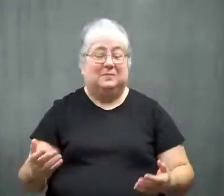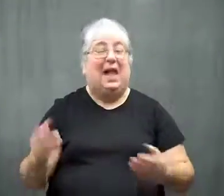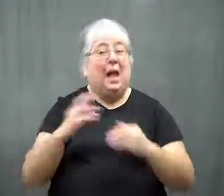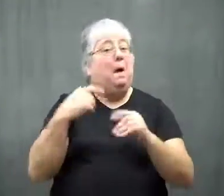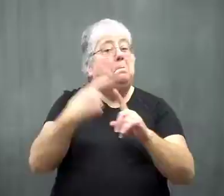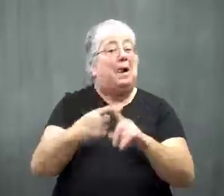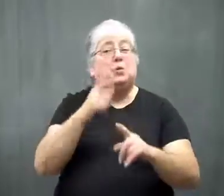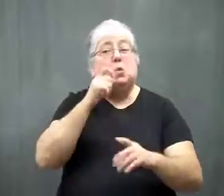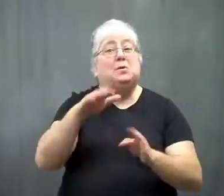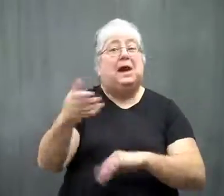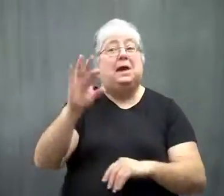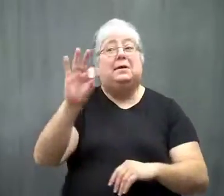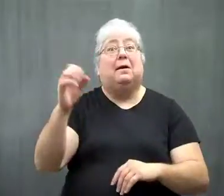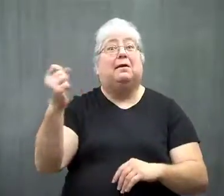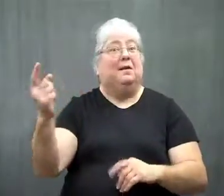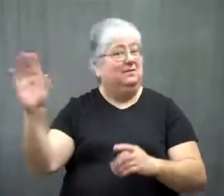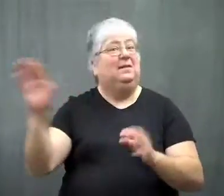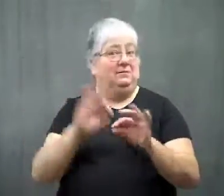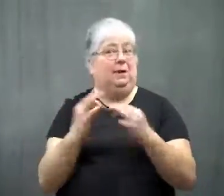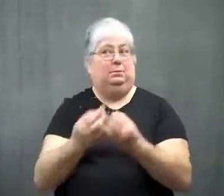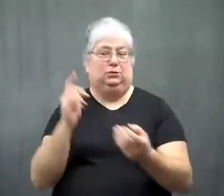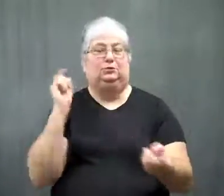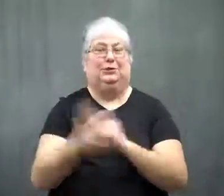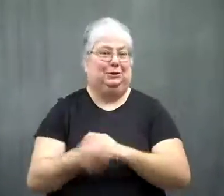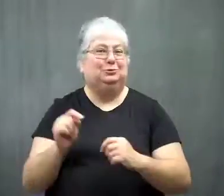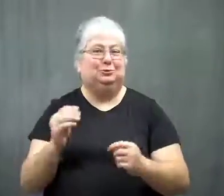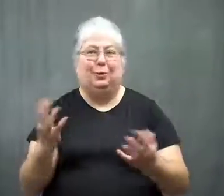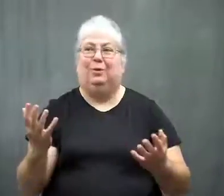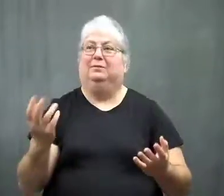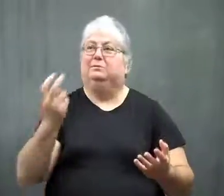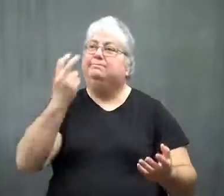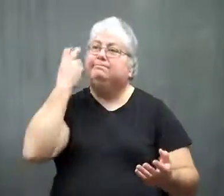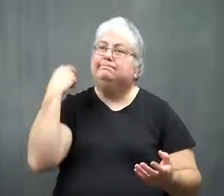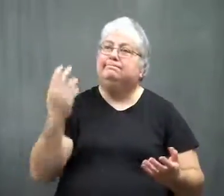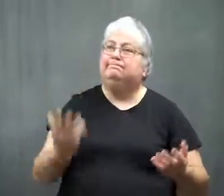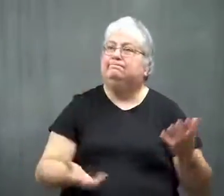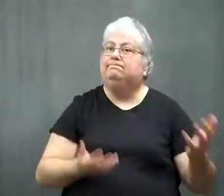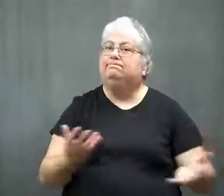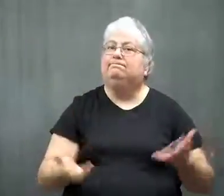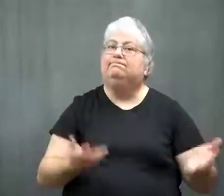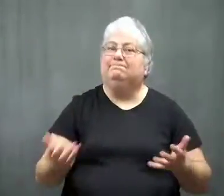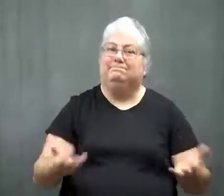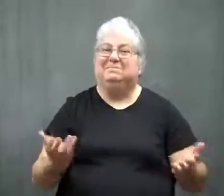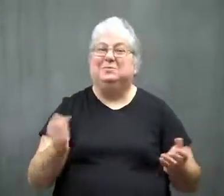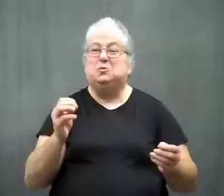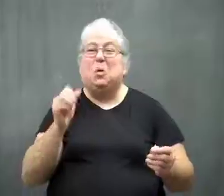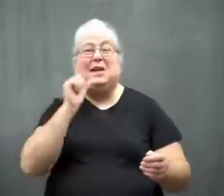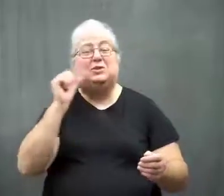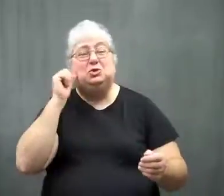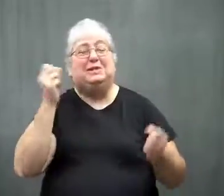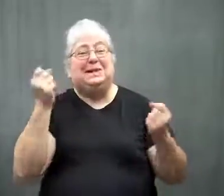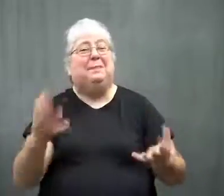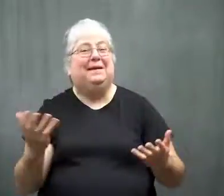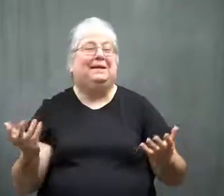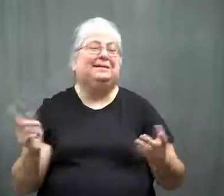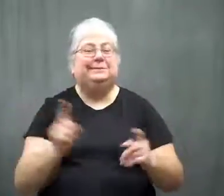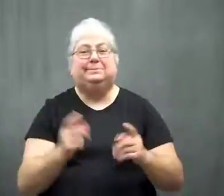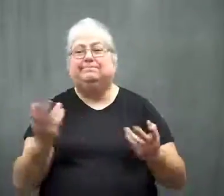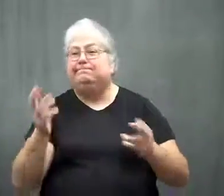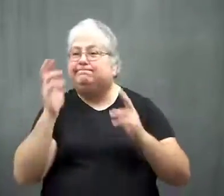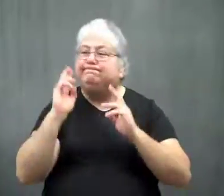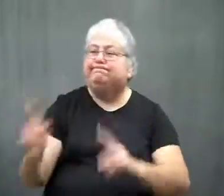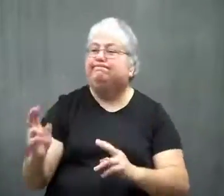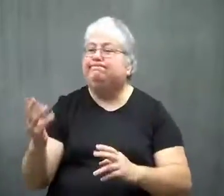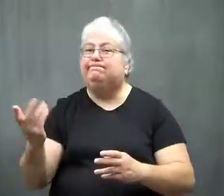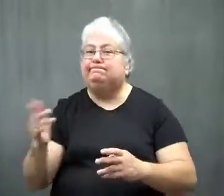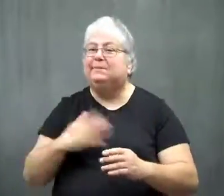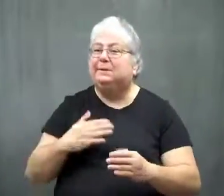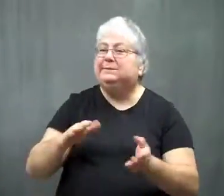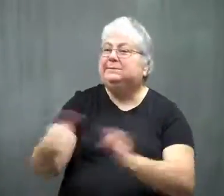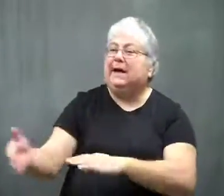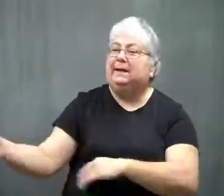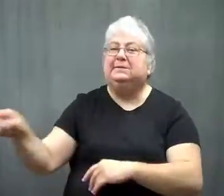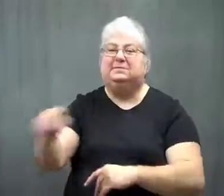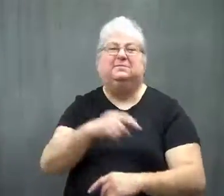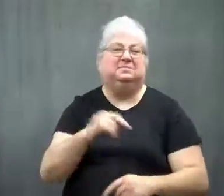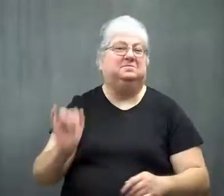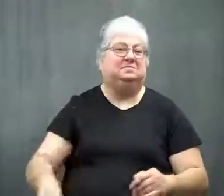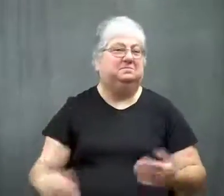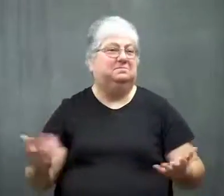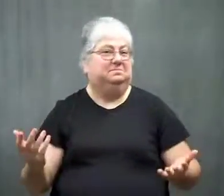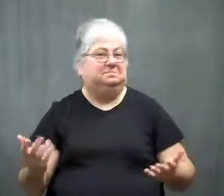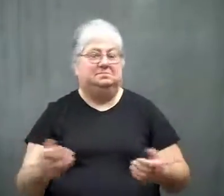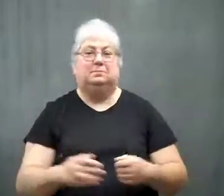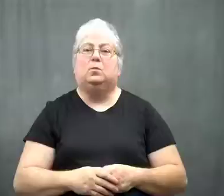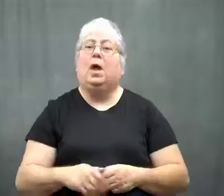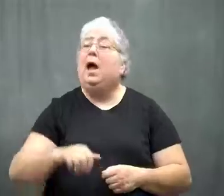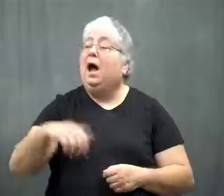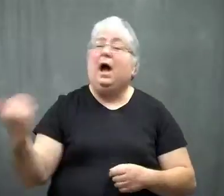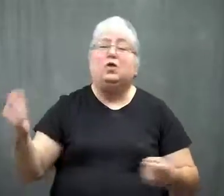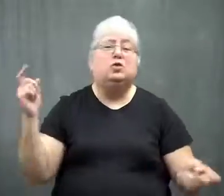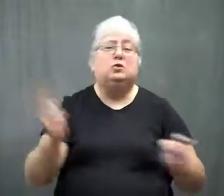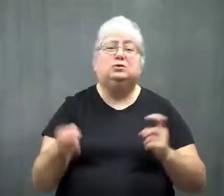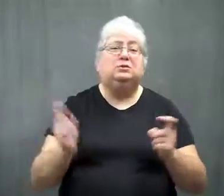Of course the loved ones of those who died on 9/11 were changed by the loss as well.